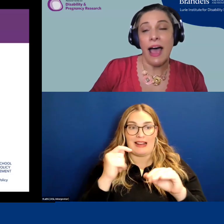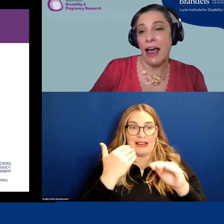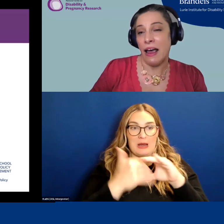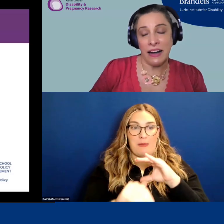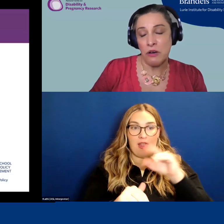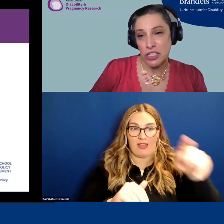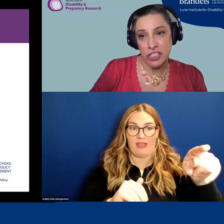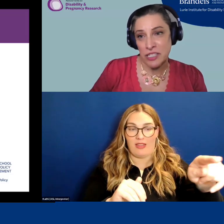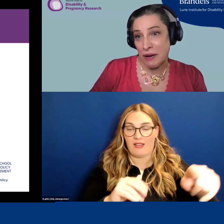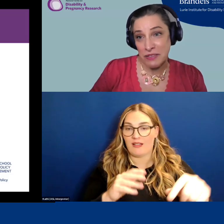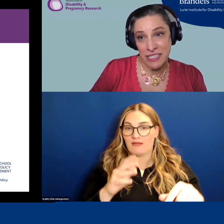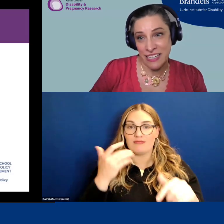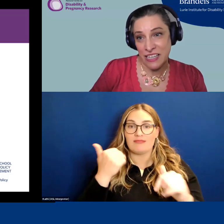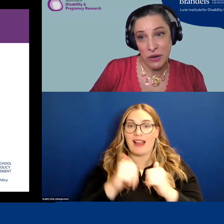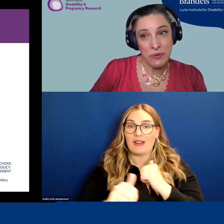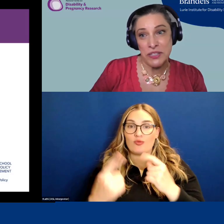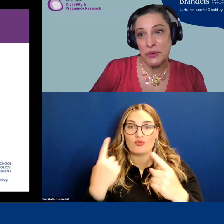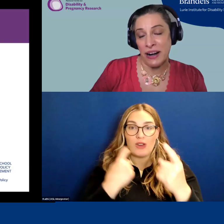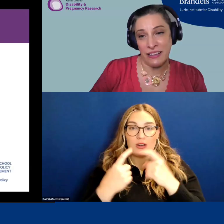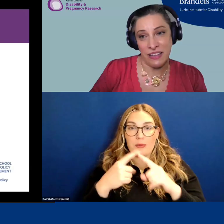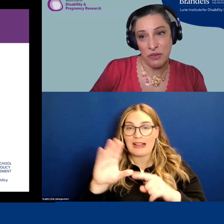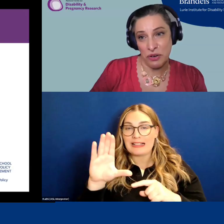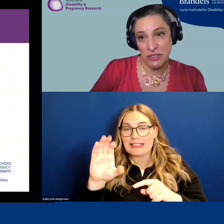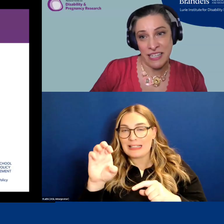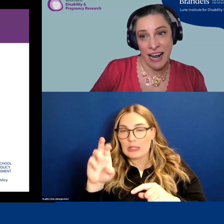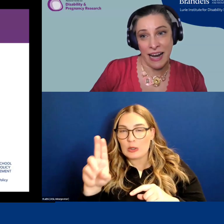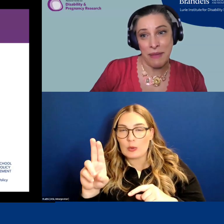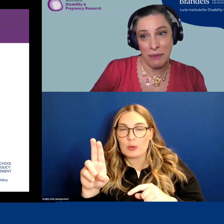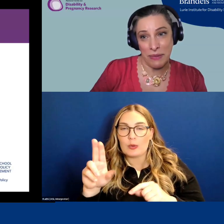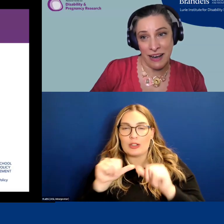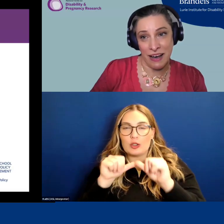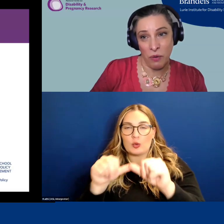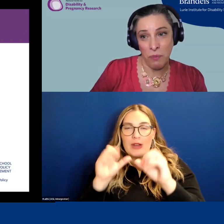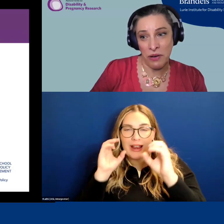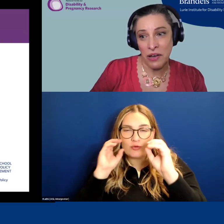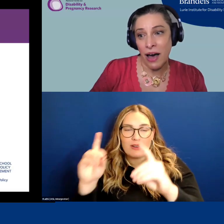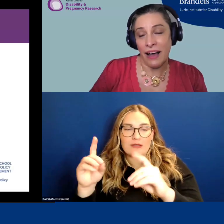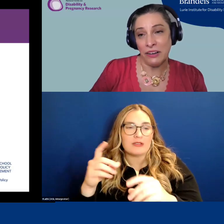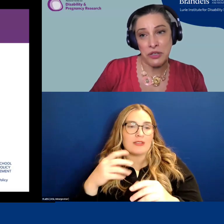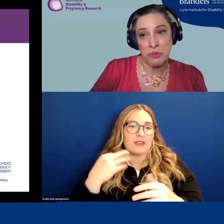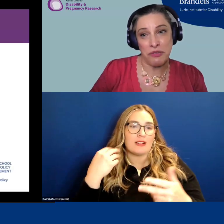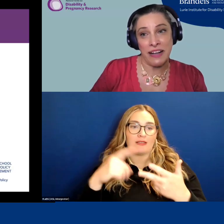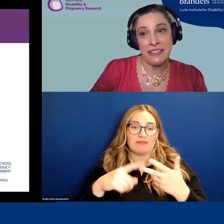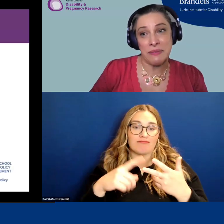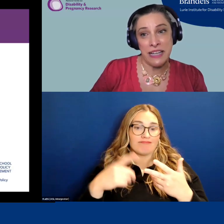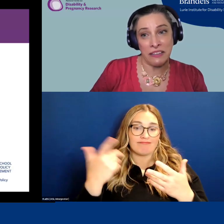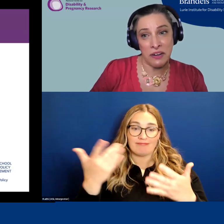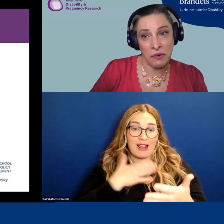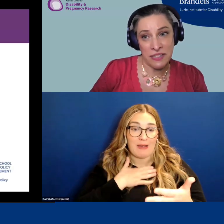Any questions about CEUs or anything you've heard today, I'm happy to help. I also provide some technical